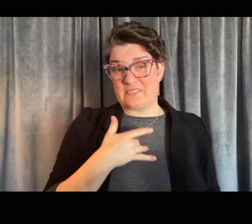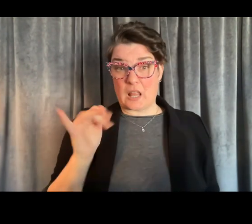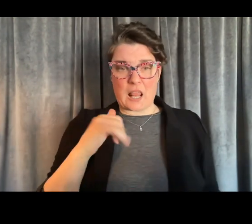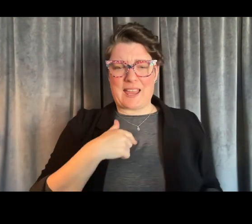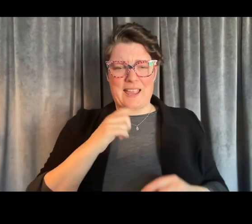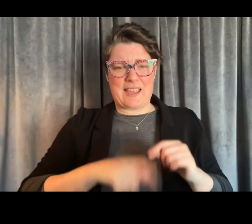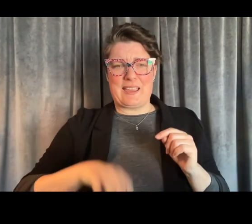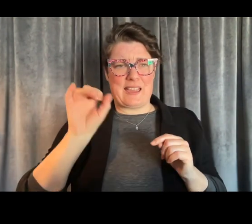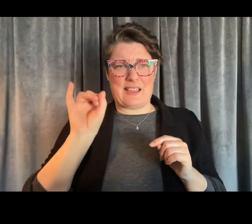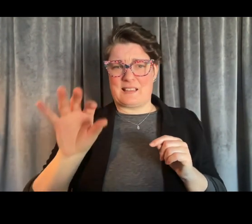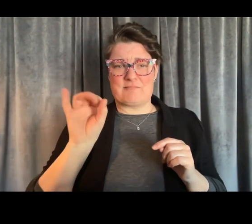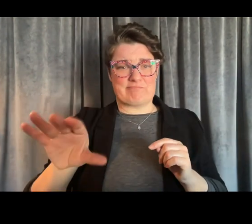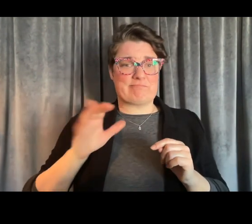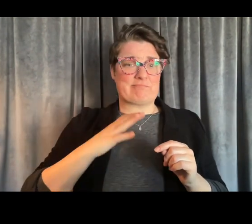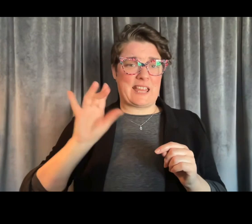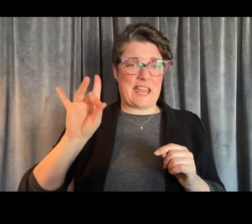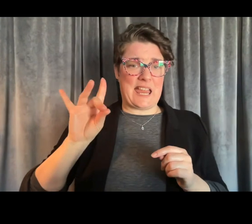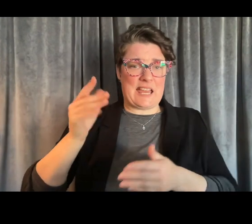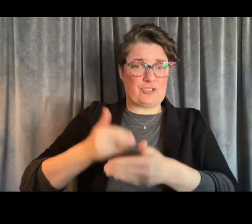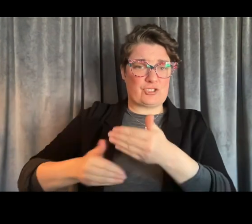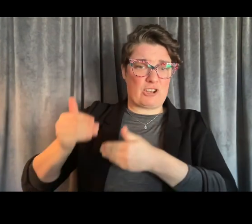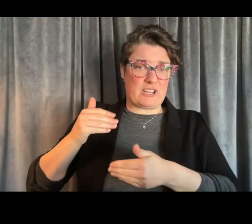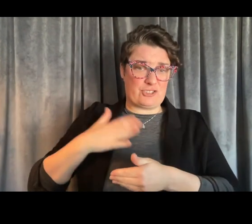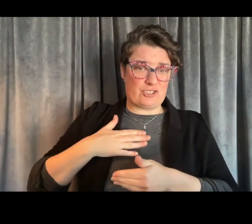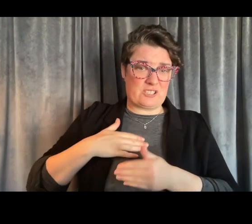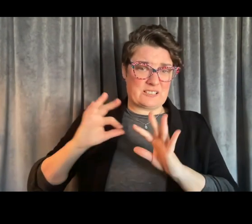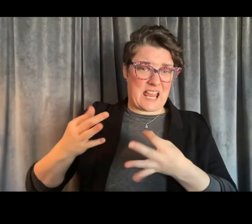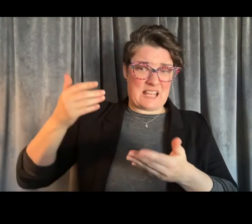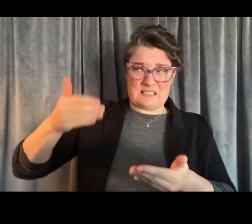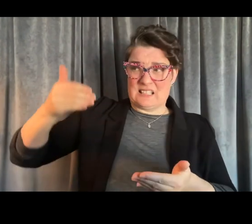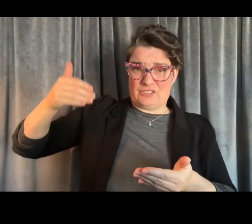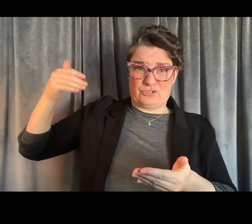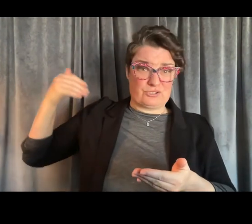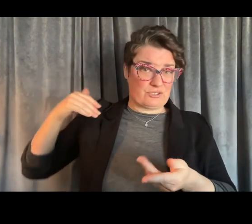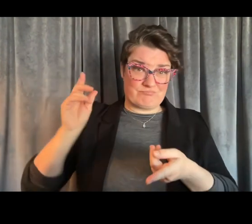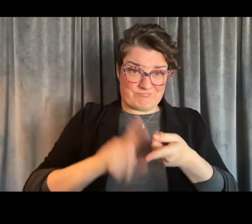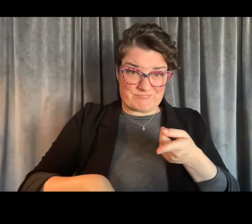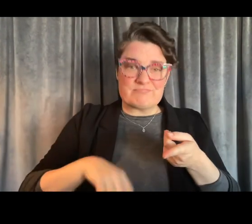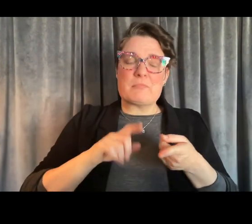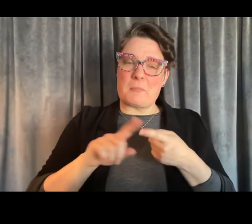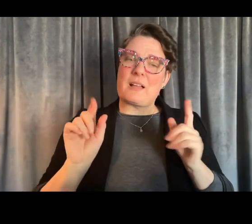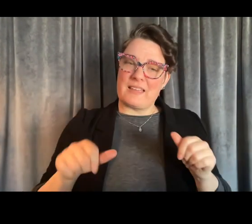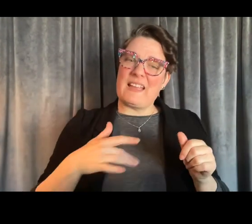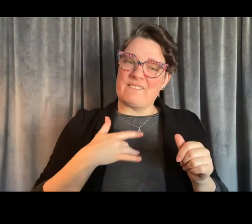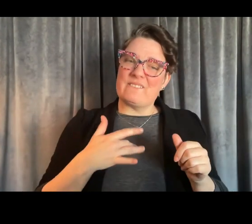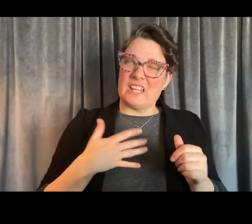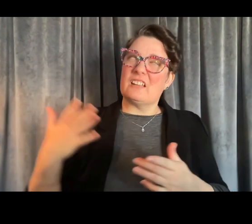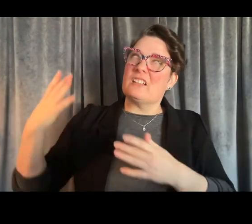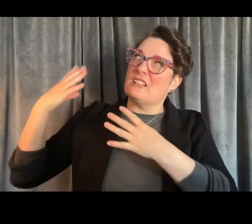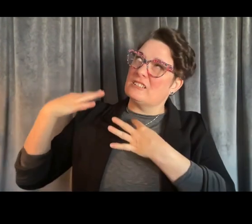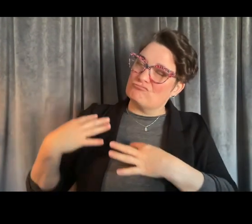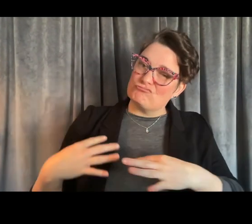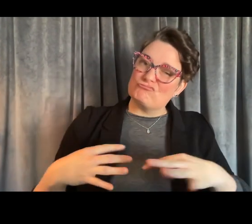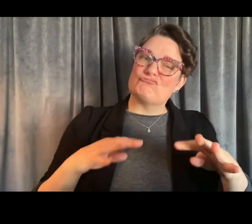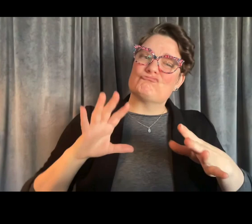generations of my ancestors, but I have a felt sense of being from people